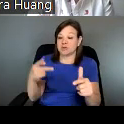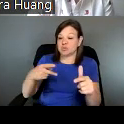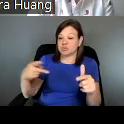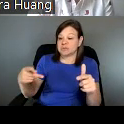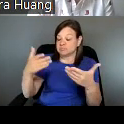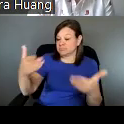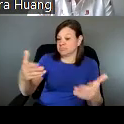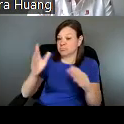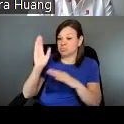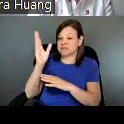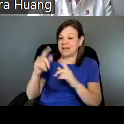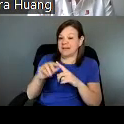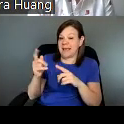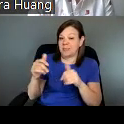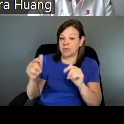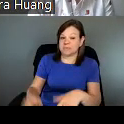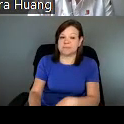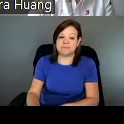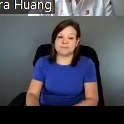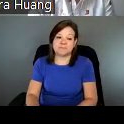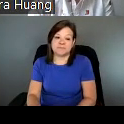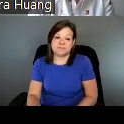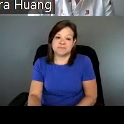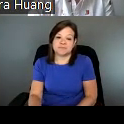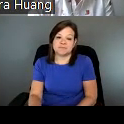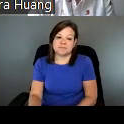All right, thank you. Yeah, it's very strange.